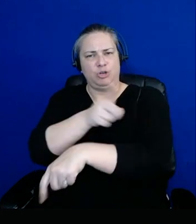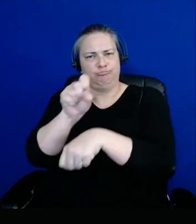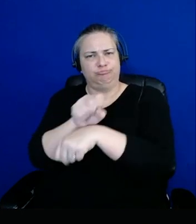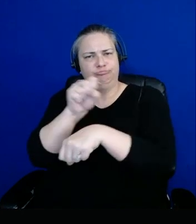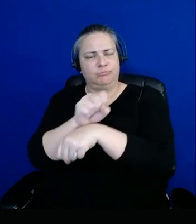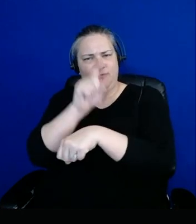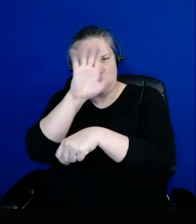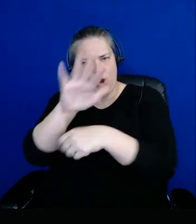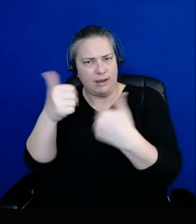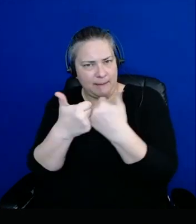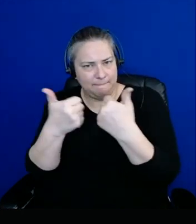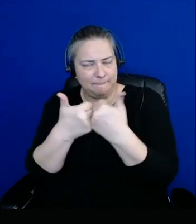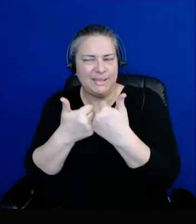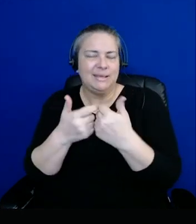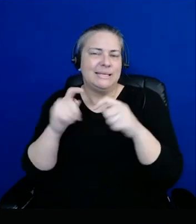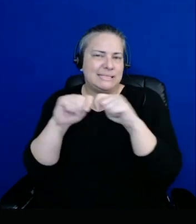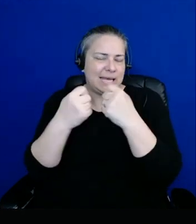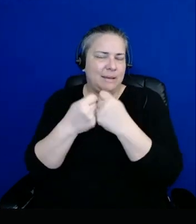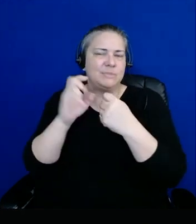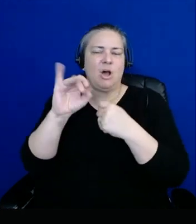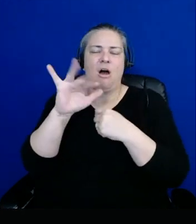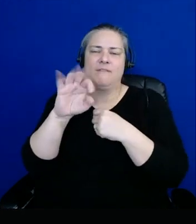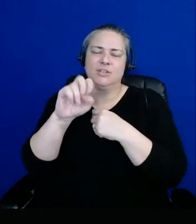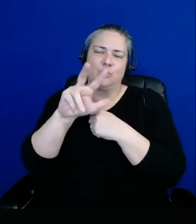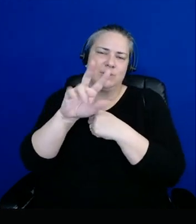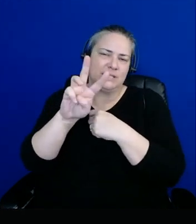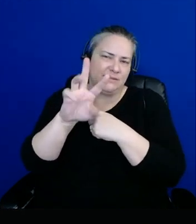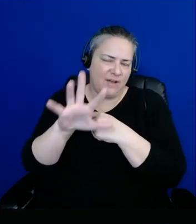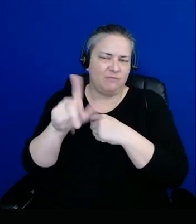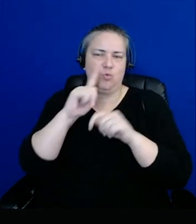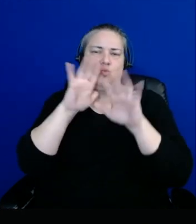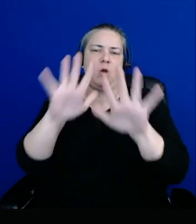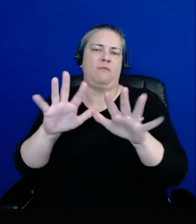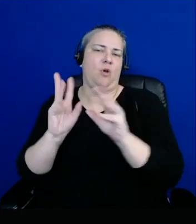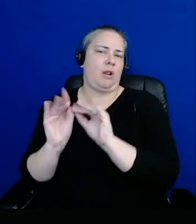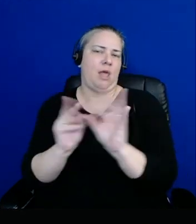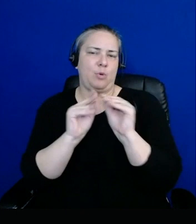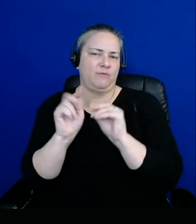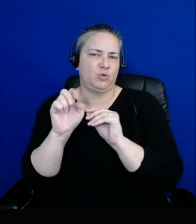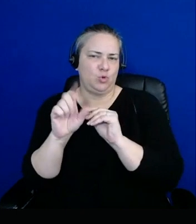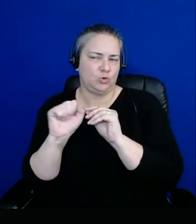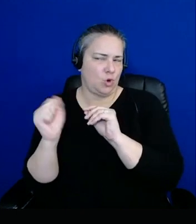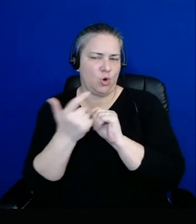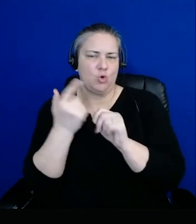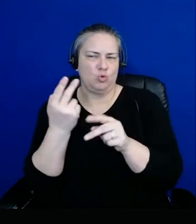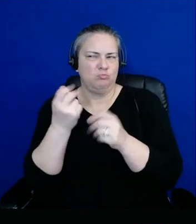Obviously Teams and things like Office 365 are great collaborative tools that a lot of people are using today.